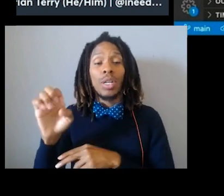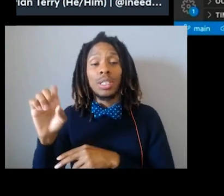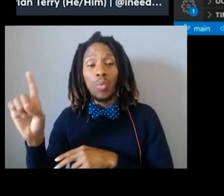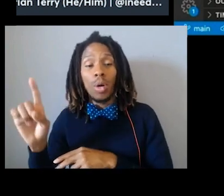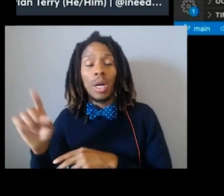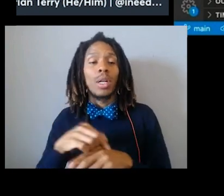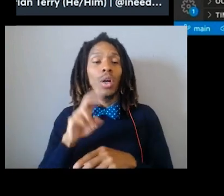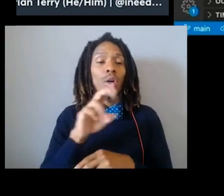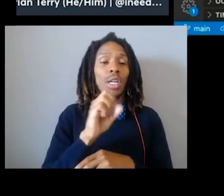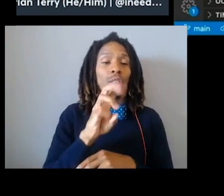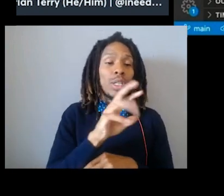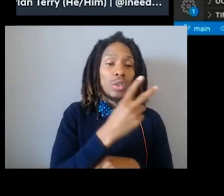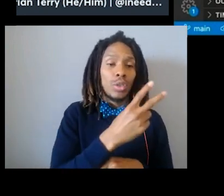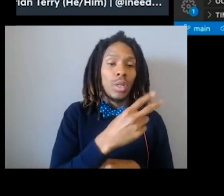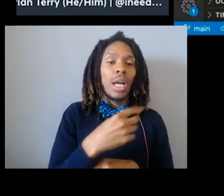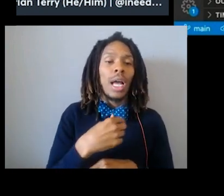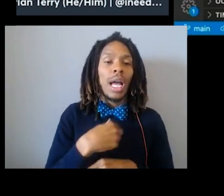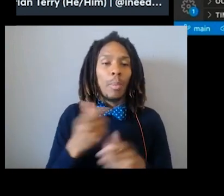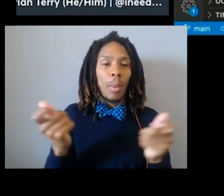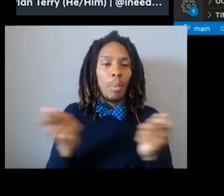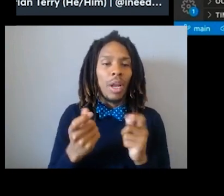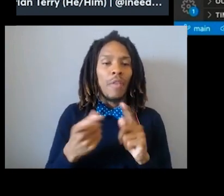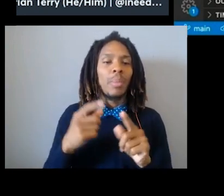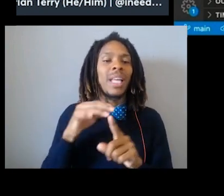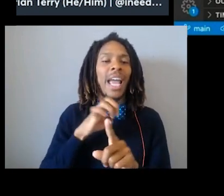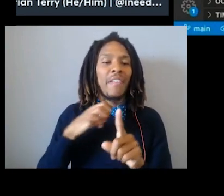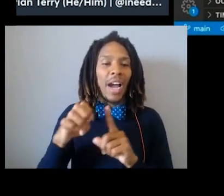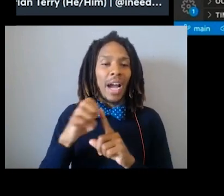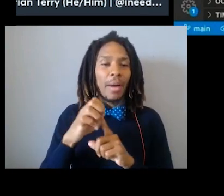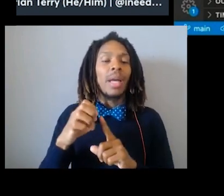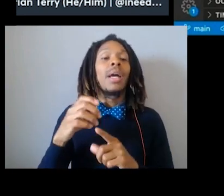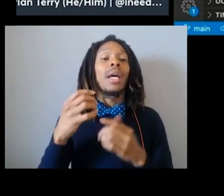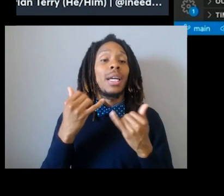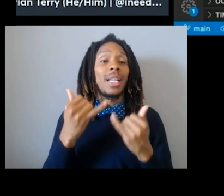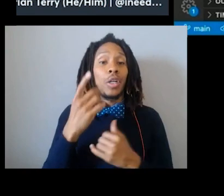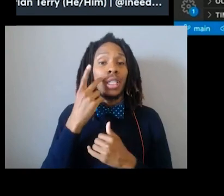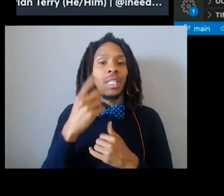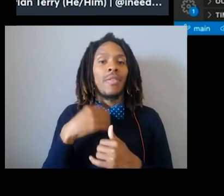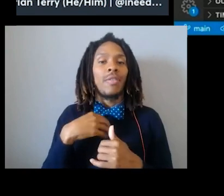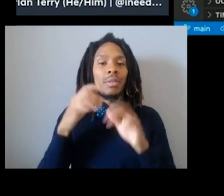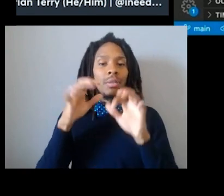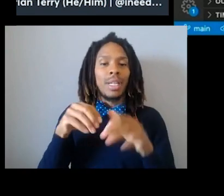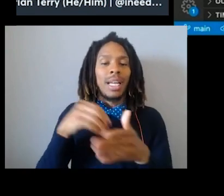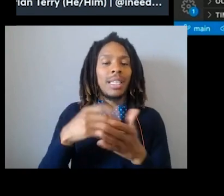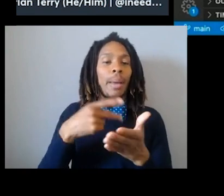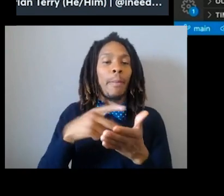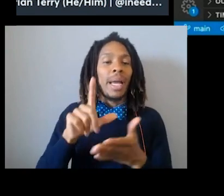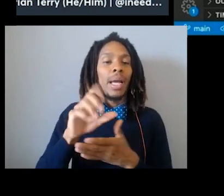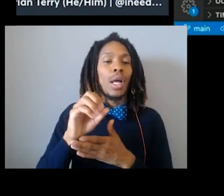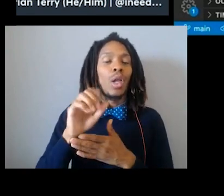I'm pulling that from the environment. And here you'll see that I then inject it into the payload, before I write into DynamoDB.